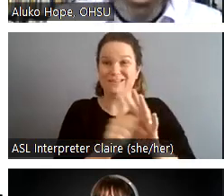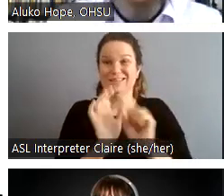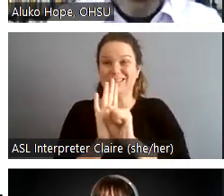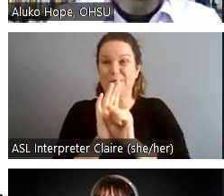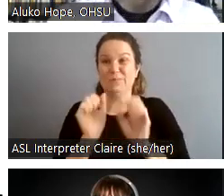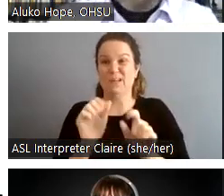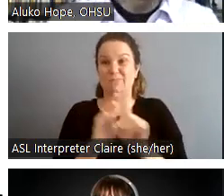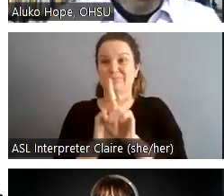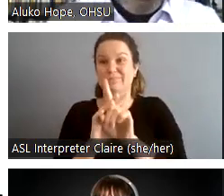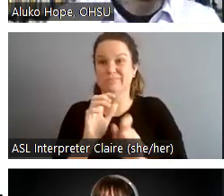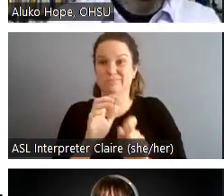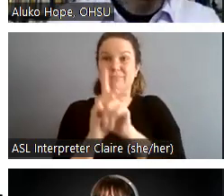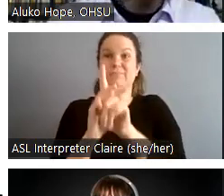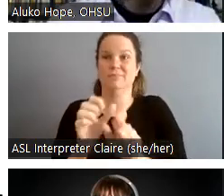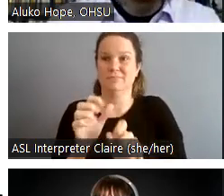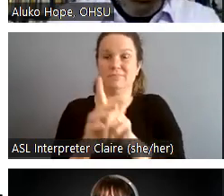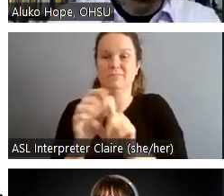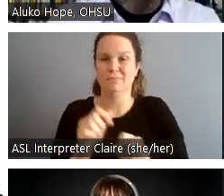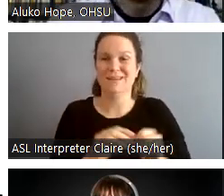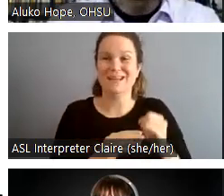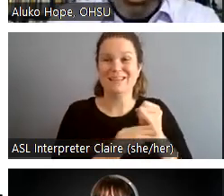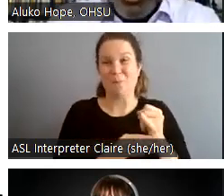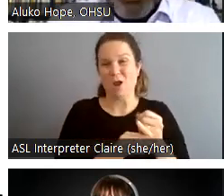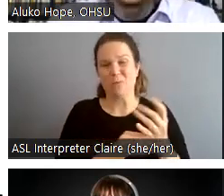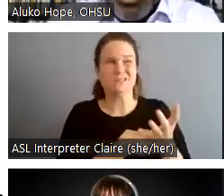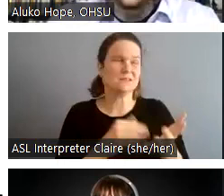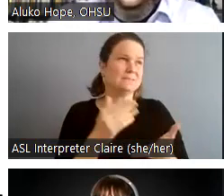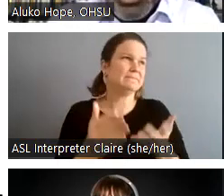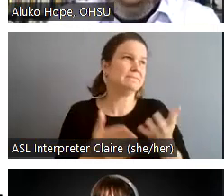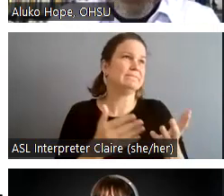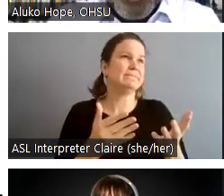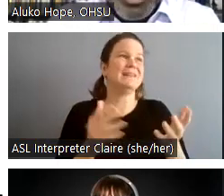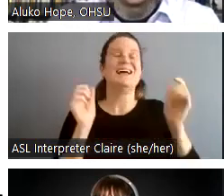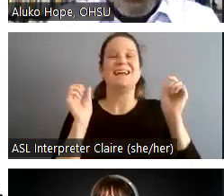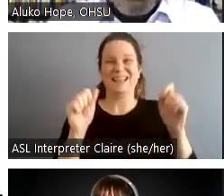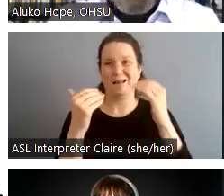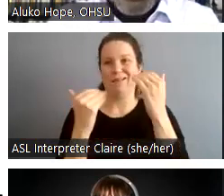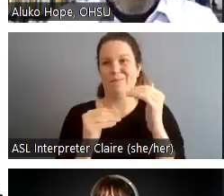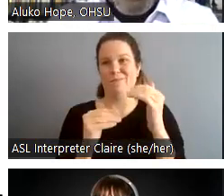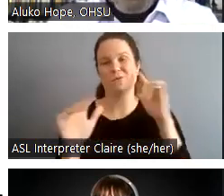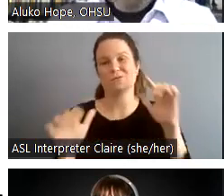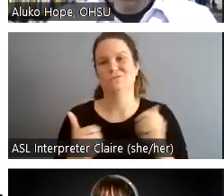that the impairments can be, can make it challenging to be socially included,